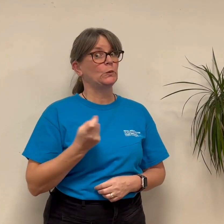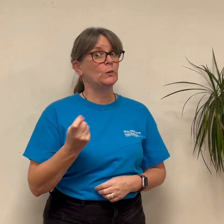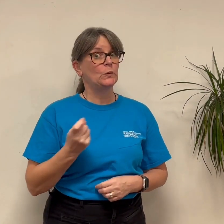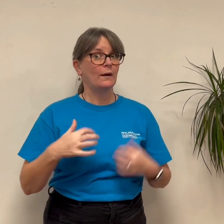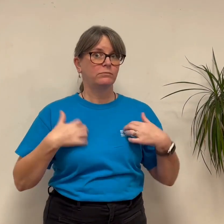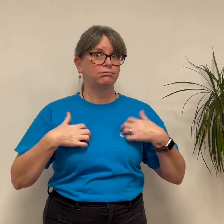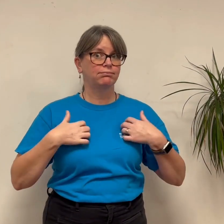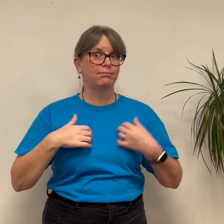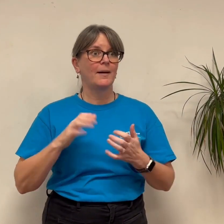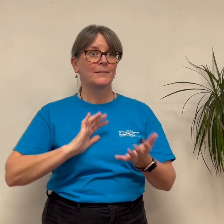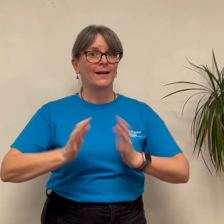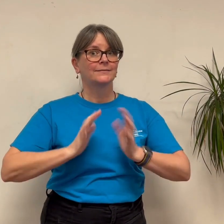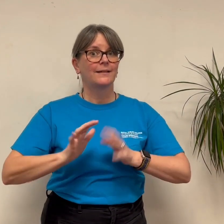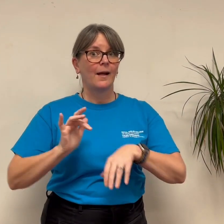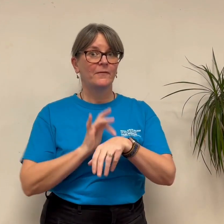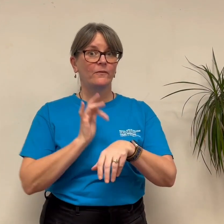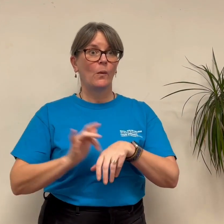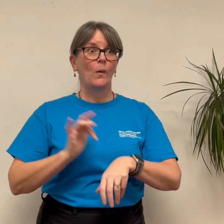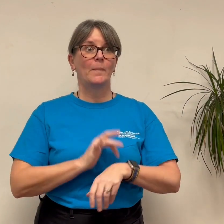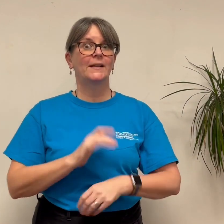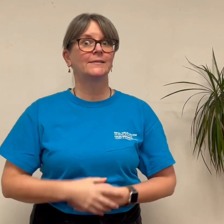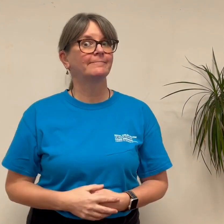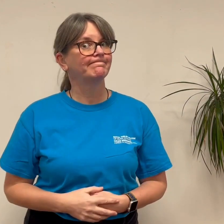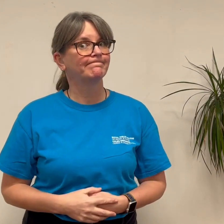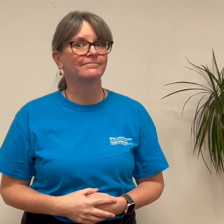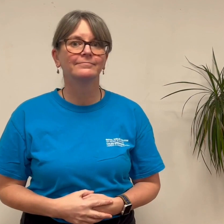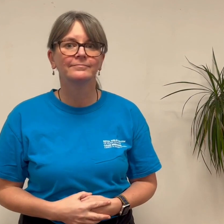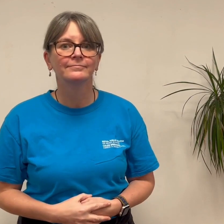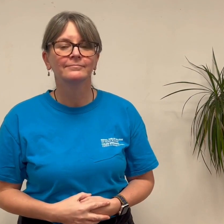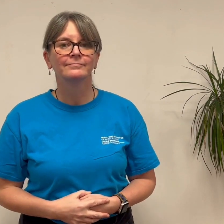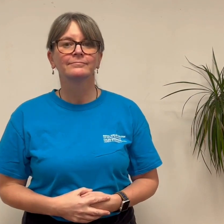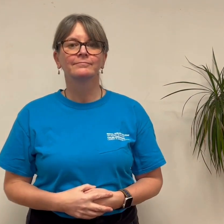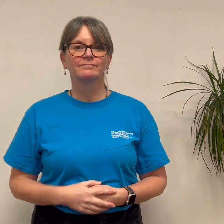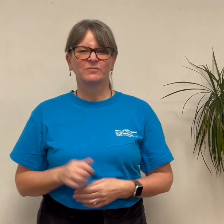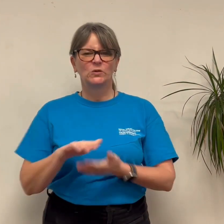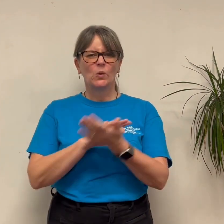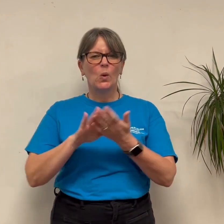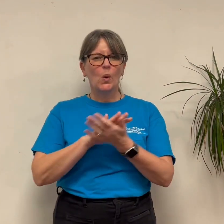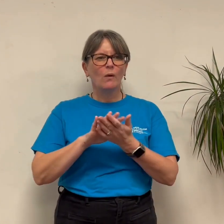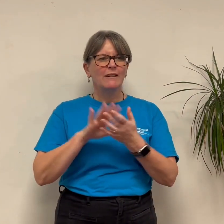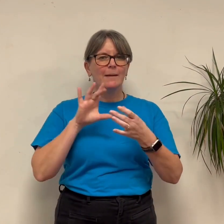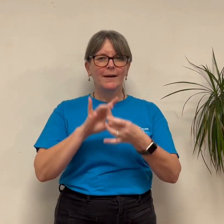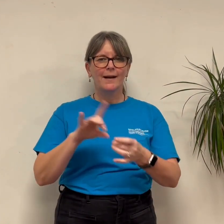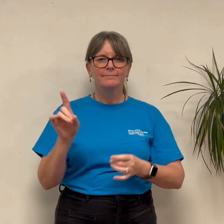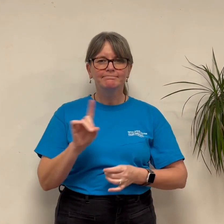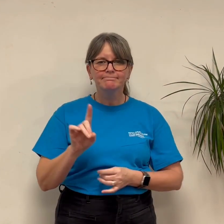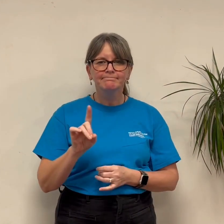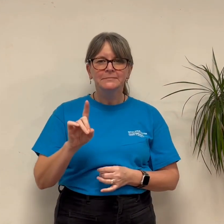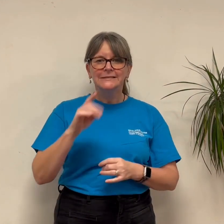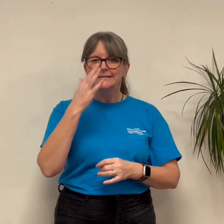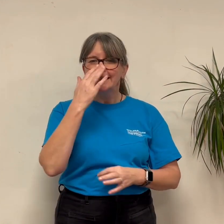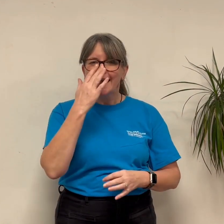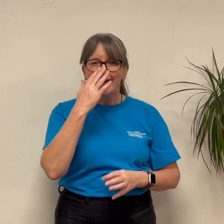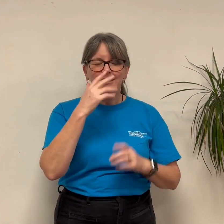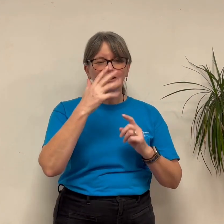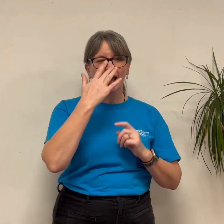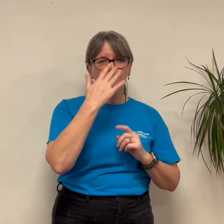and coming soon is an exciting new performance. An affectionate tribute